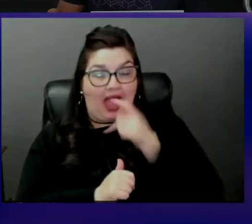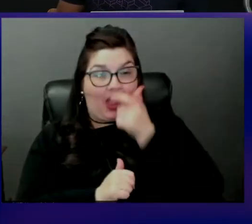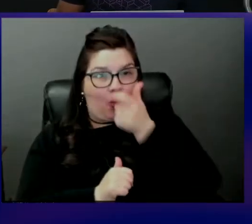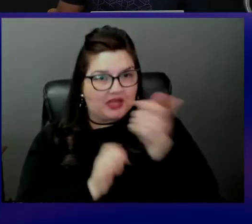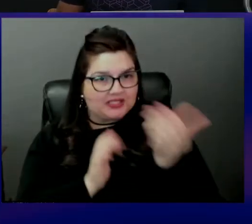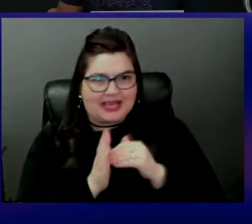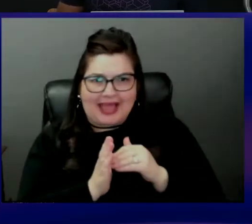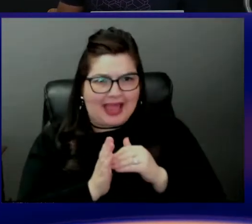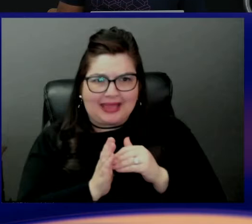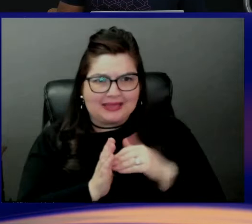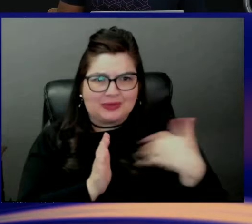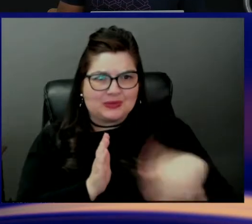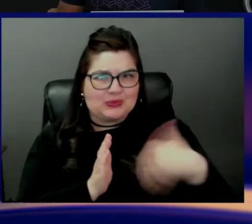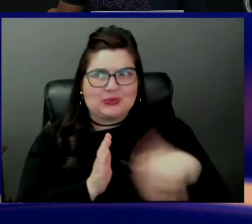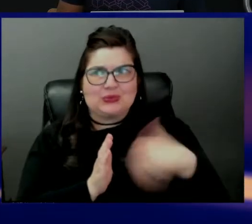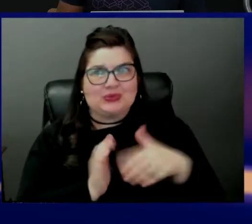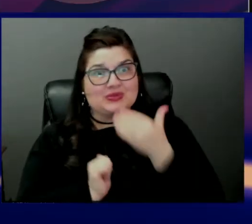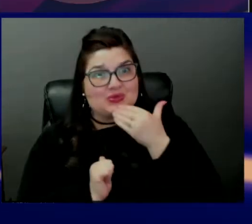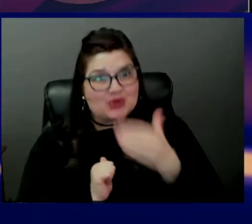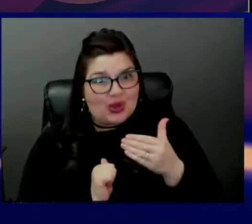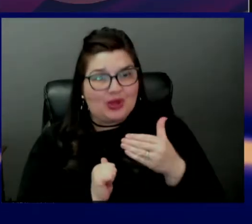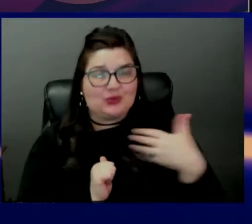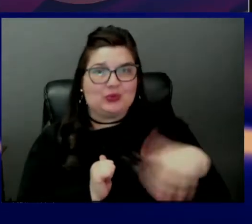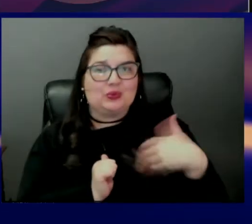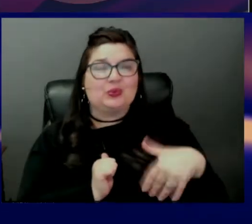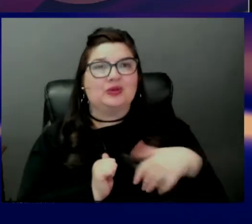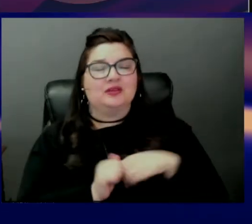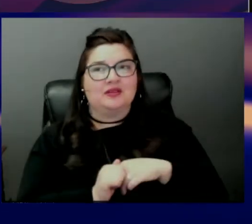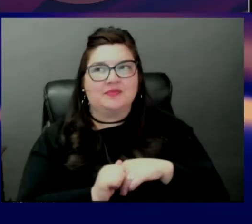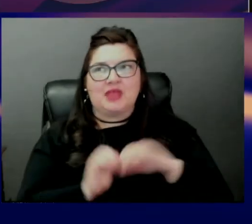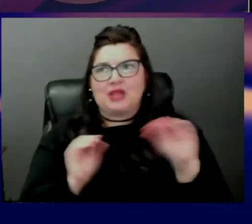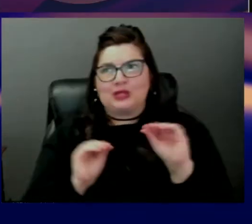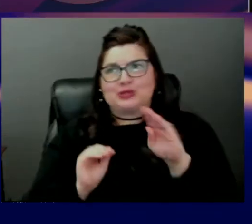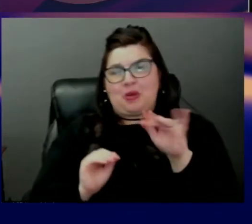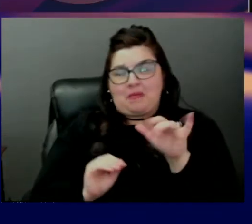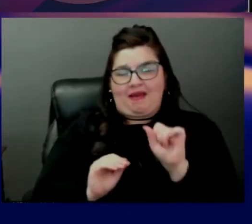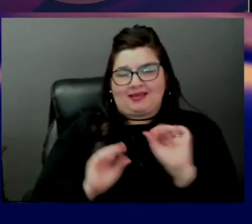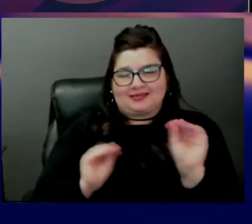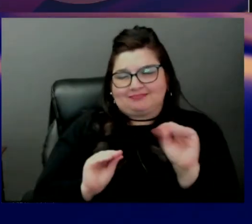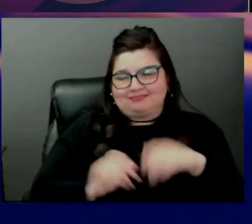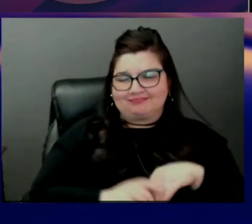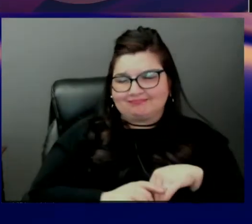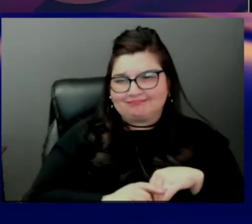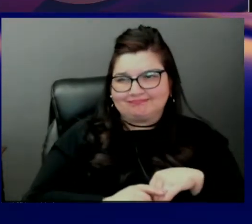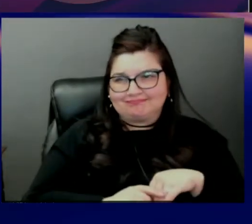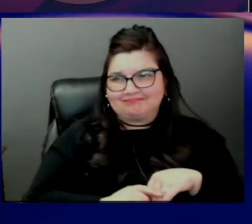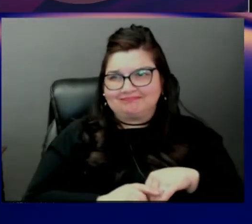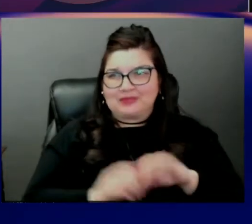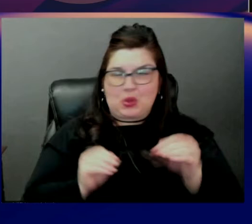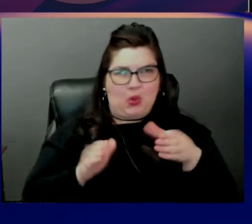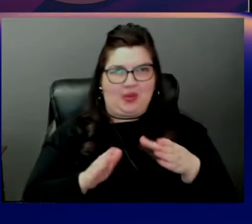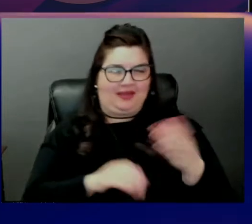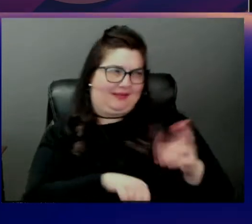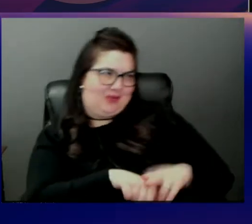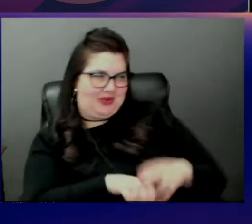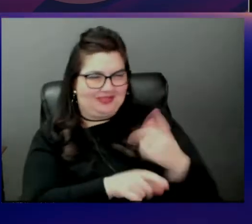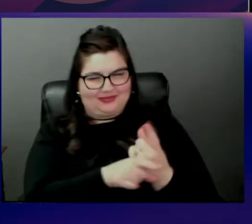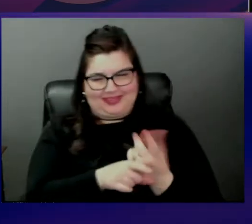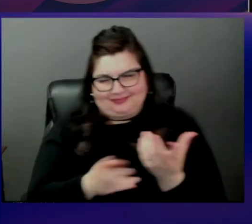There's no bias there. [Suman] I love it. Yeah. No bias at all. - No bias at all. Yeah, Of course, clearly, no way No way. (Aaron chuckles) So episode three,